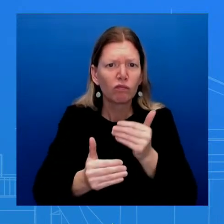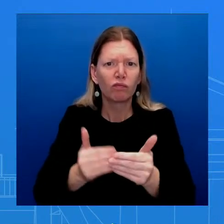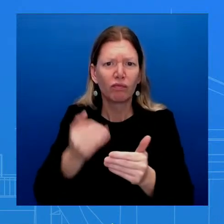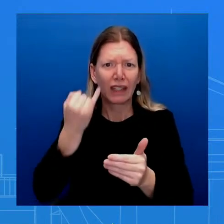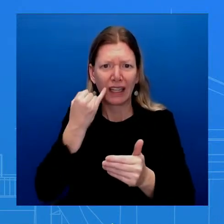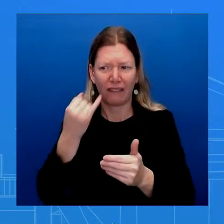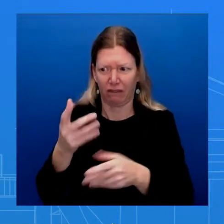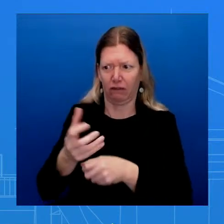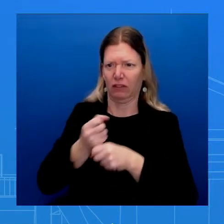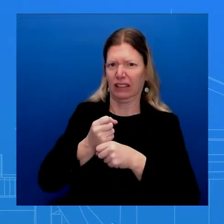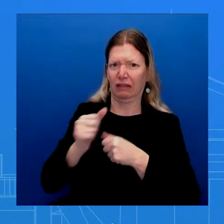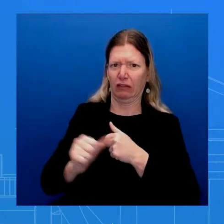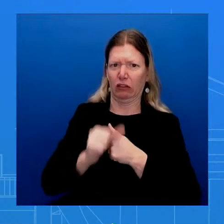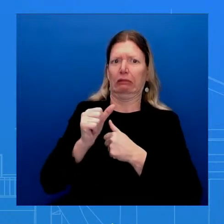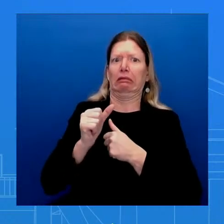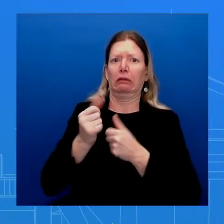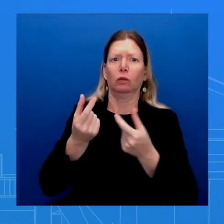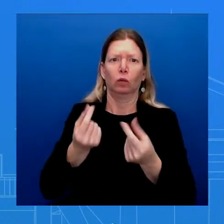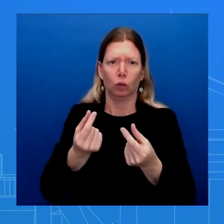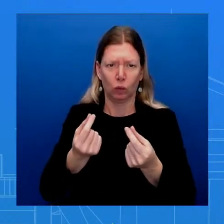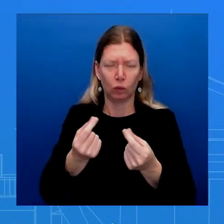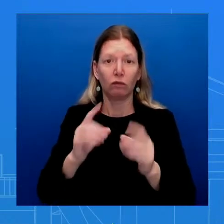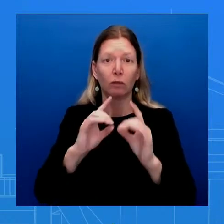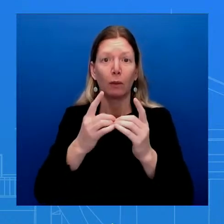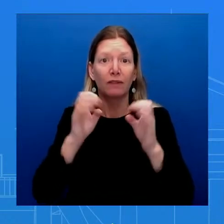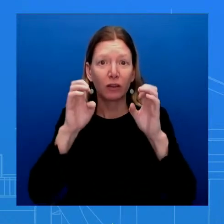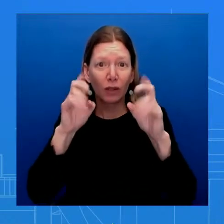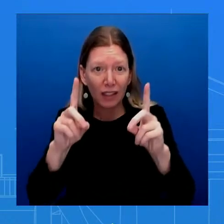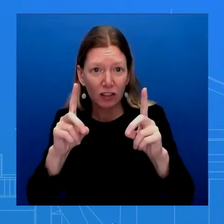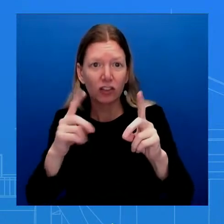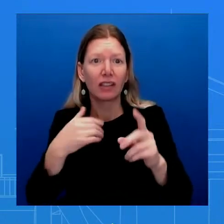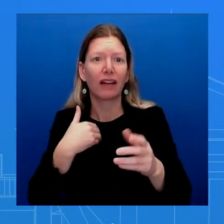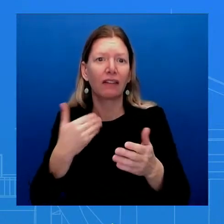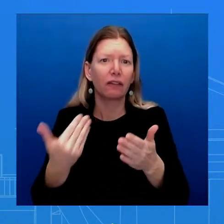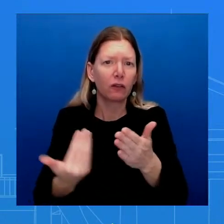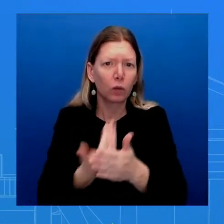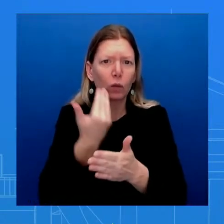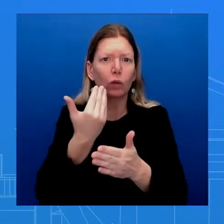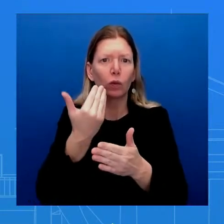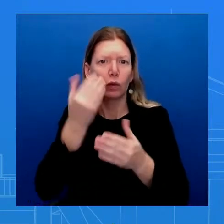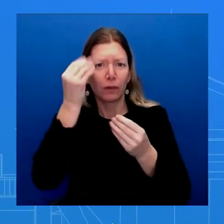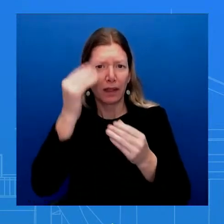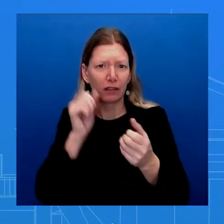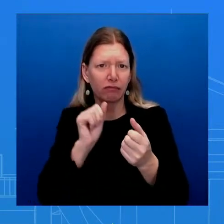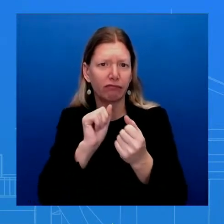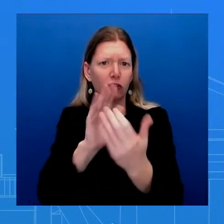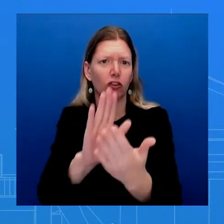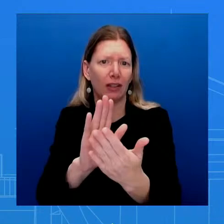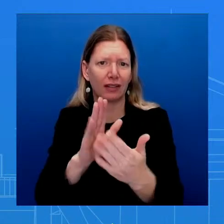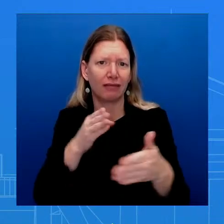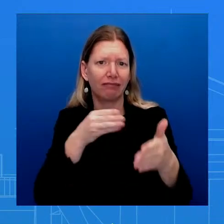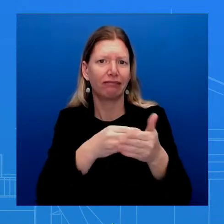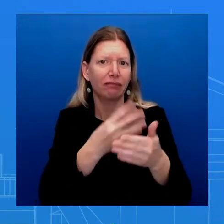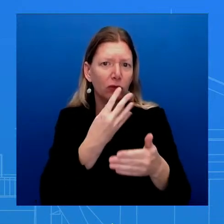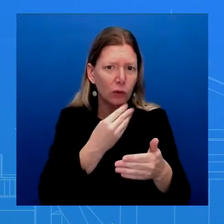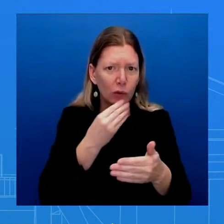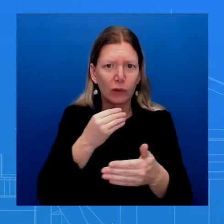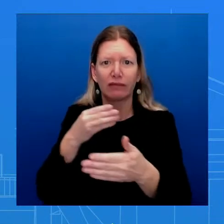and Islamophobia on college campuses. And that is also for not just college campuses, but from P-to-12 schools as well.